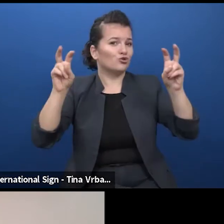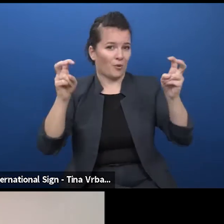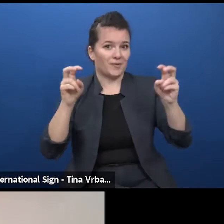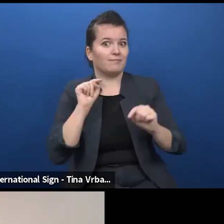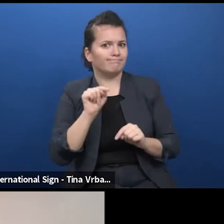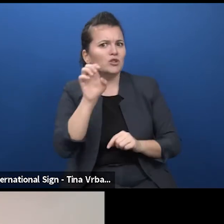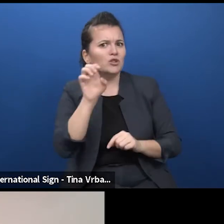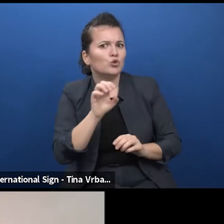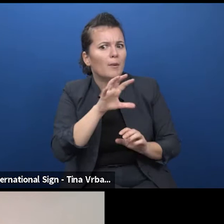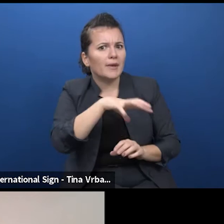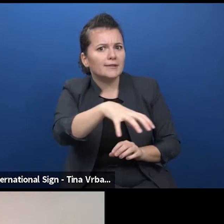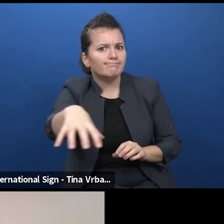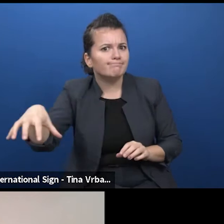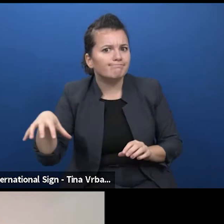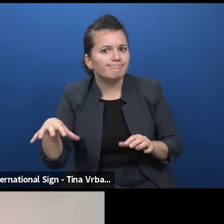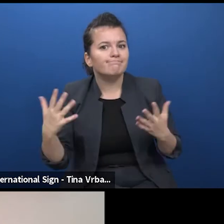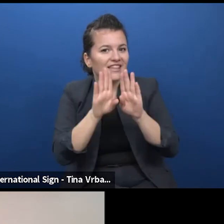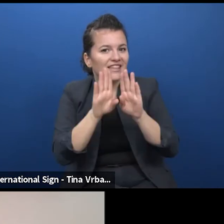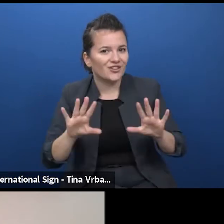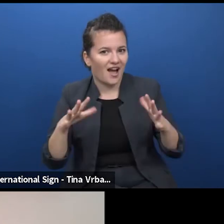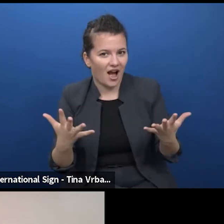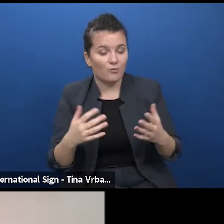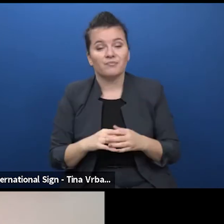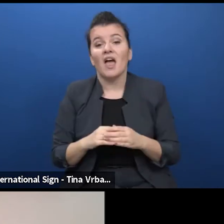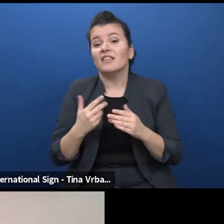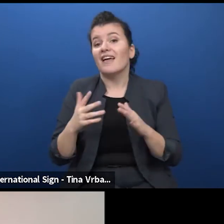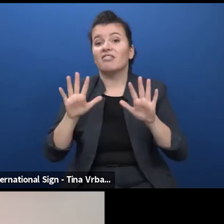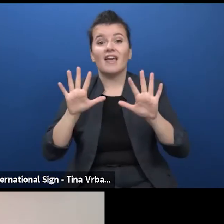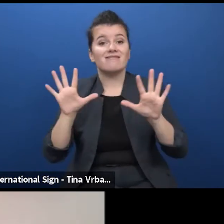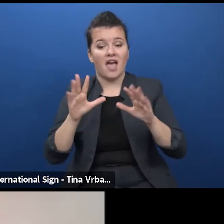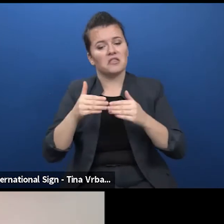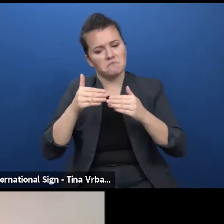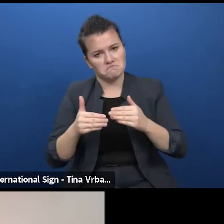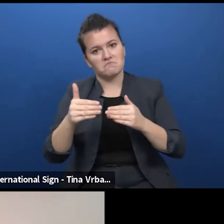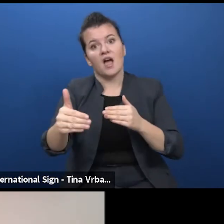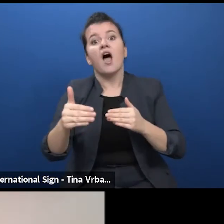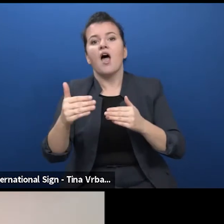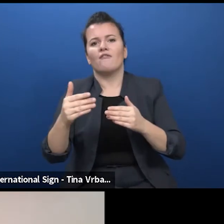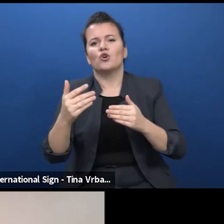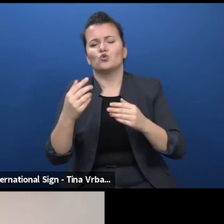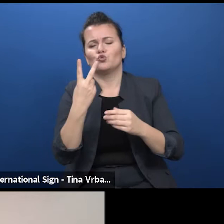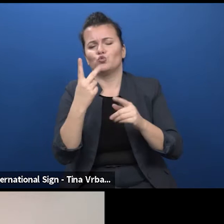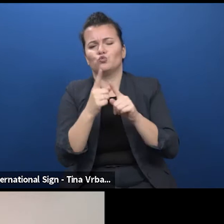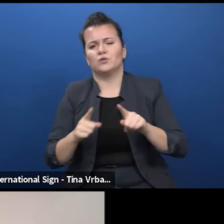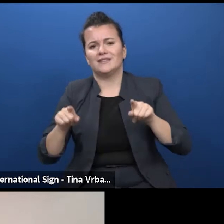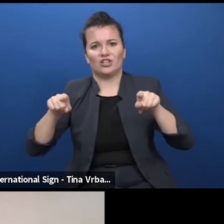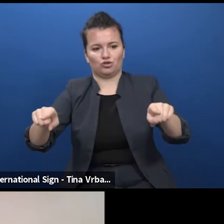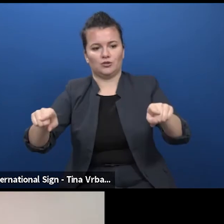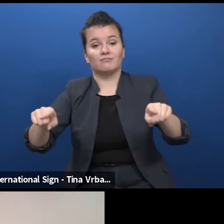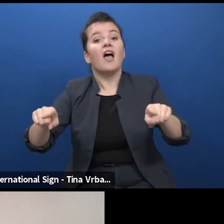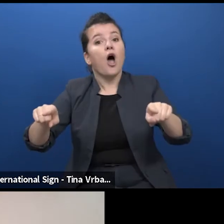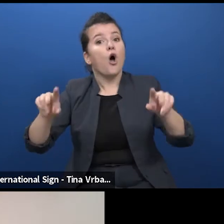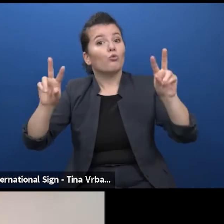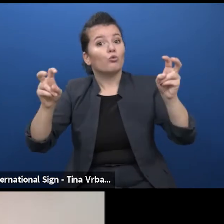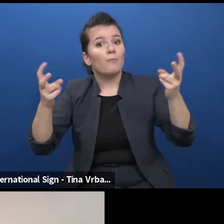from 10 am onwards will be divided into two sessions dedicated to Environmental Sustainability